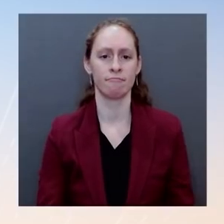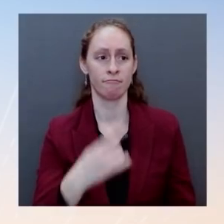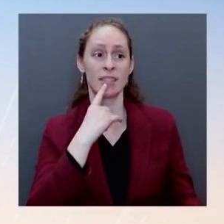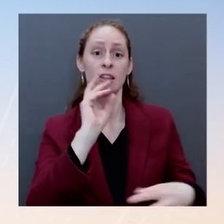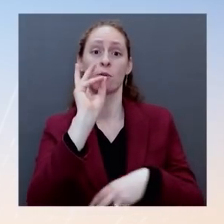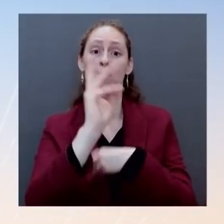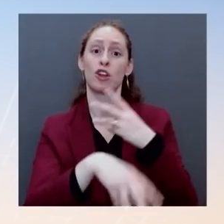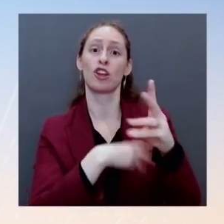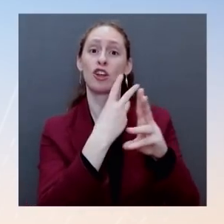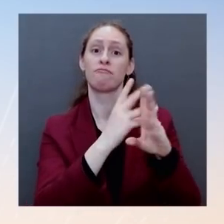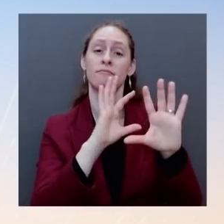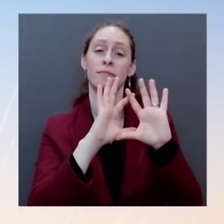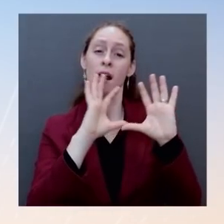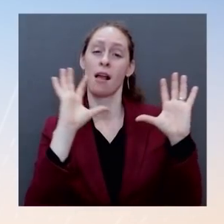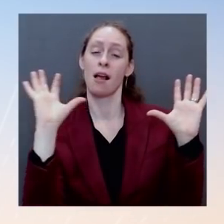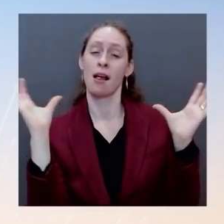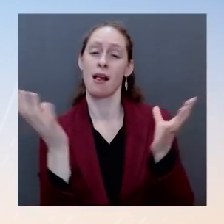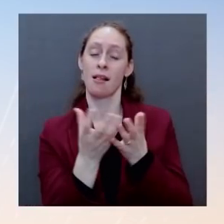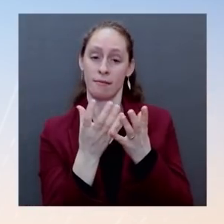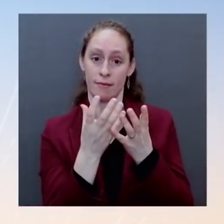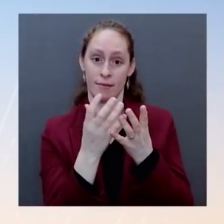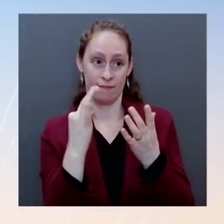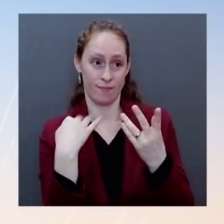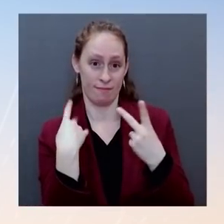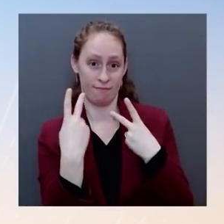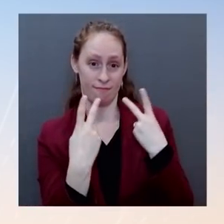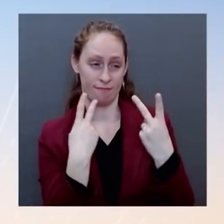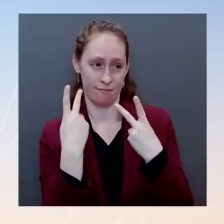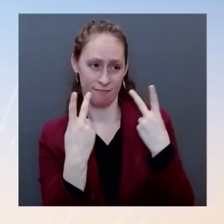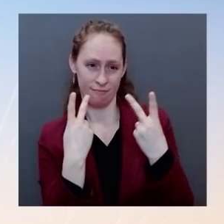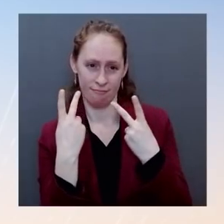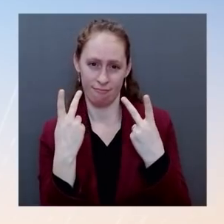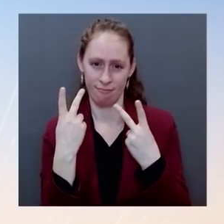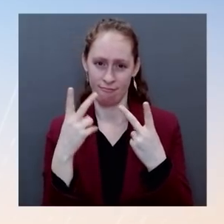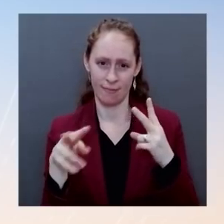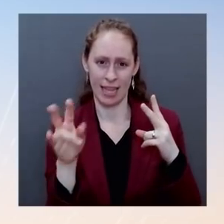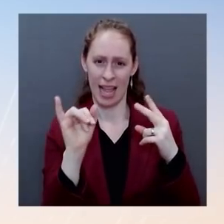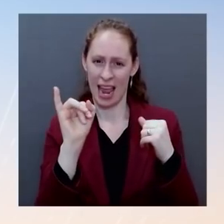reduce the impact on people and on -- and individual health